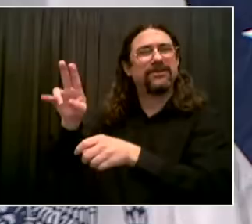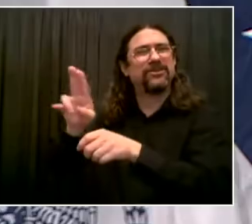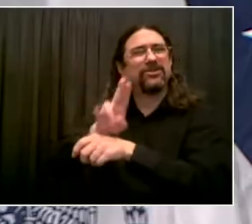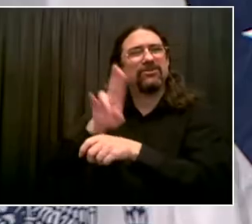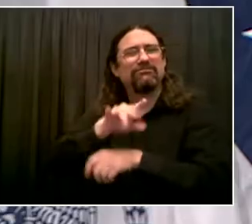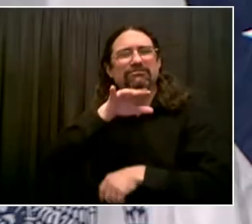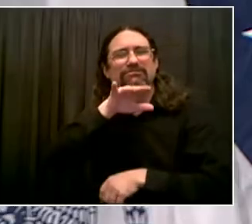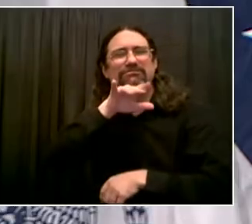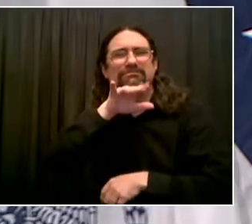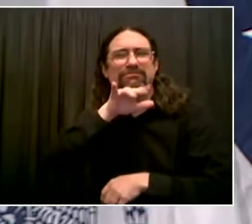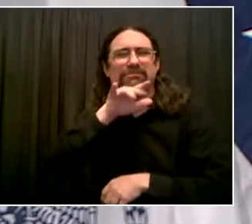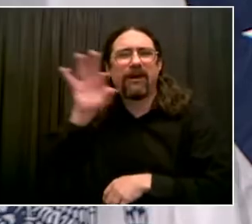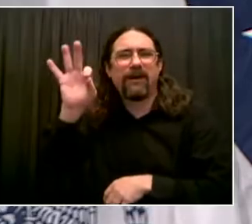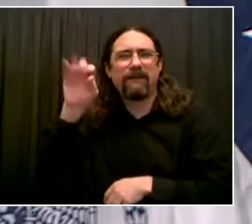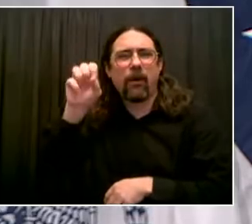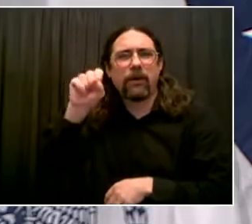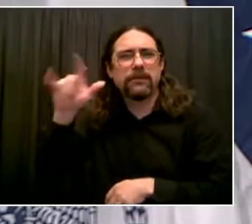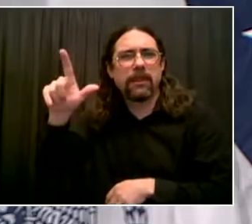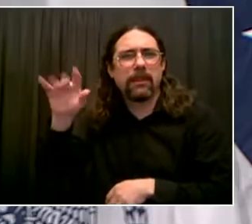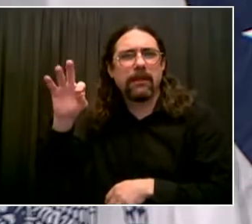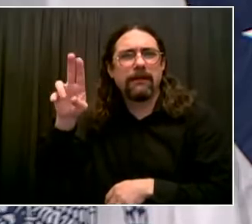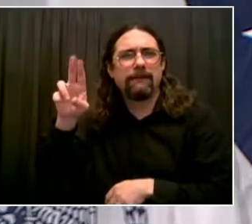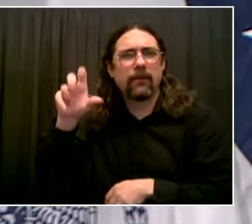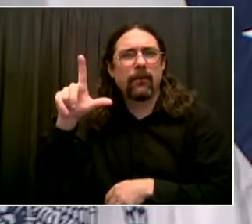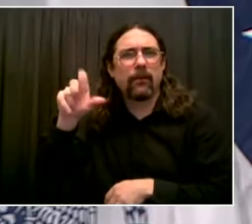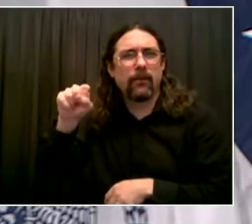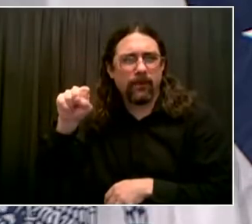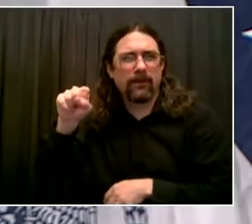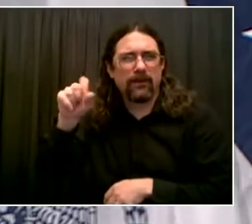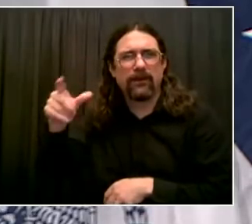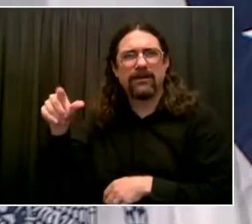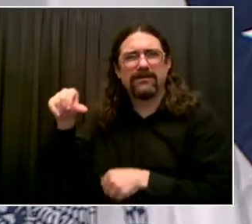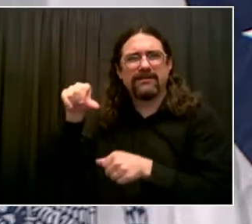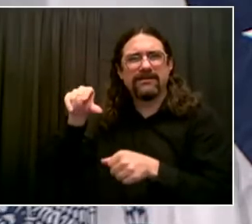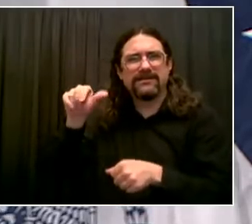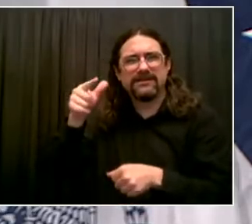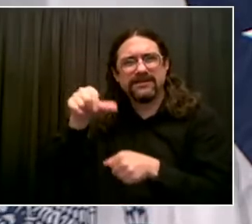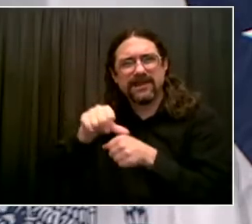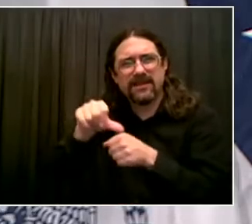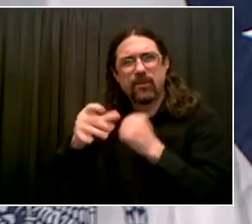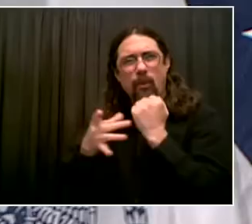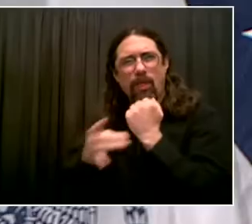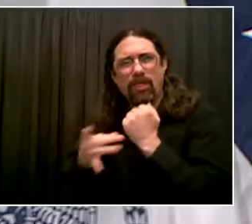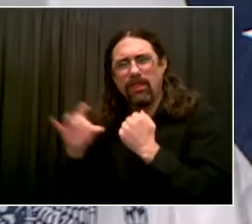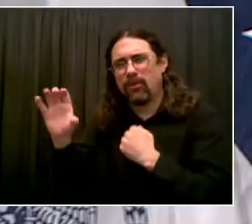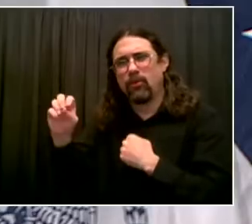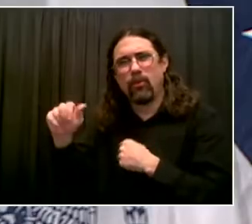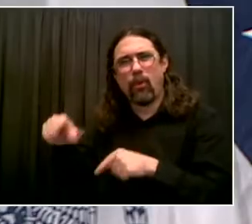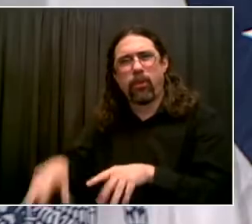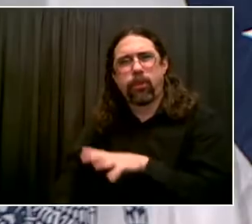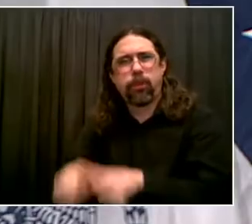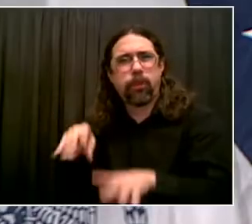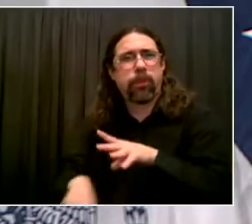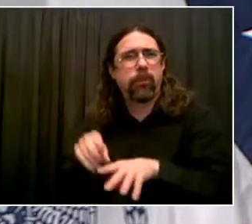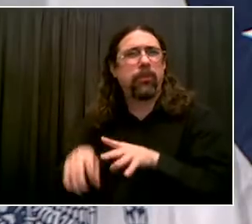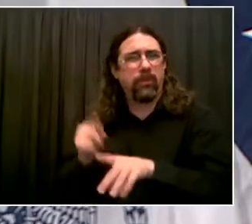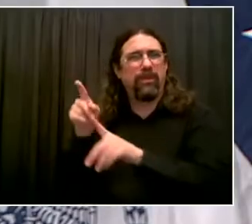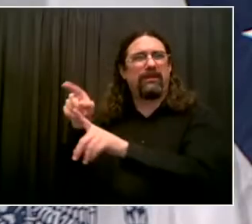ALL OF US. THEY CANNOT COME ONLINE AND WE HAVE TO FIGHT TO STOP IT. THE ALTERNATIVE IS CLEARER THAN EVER.